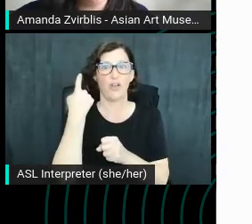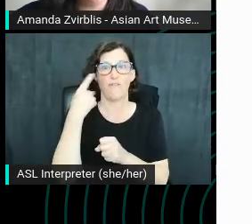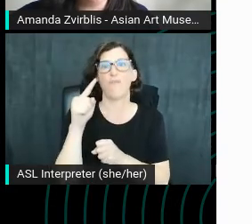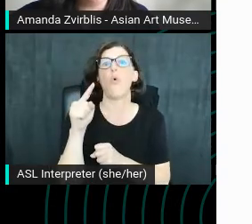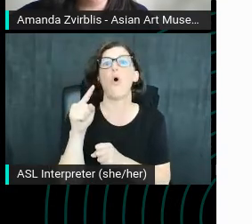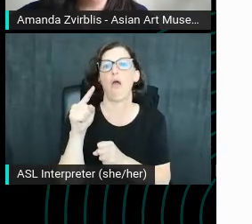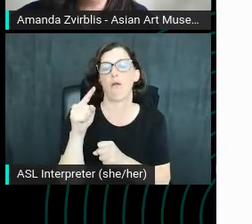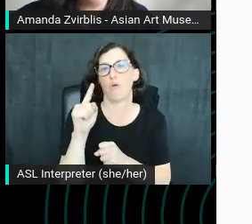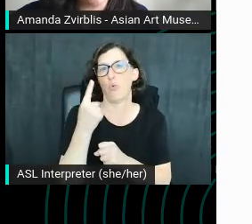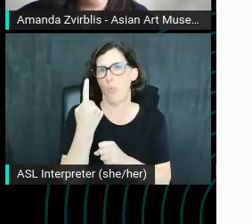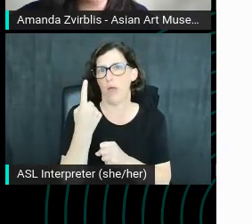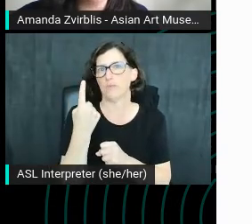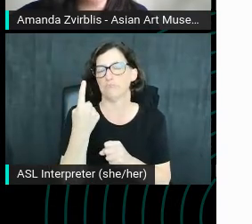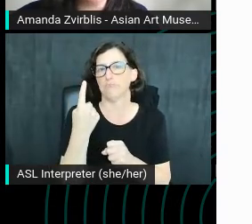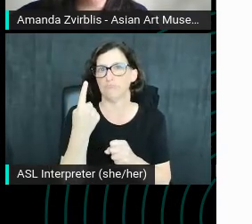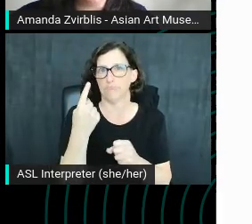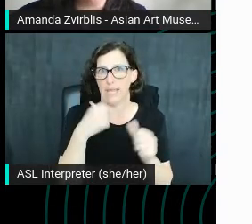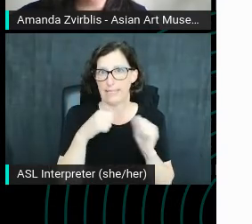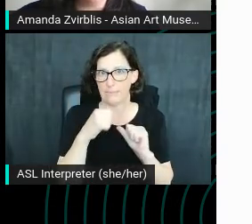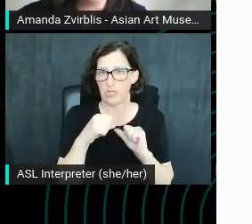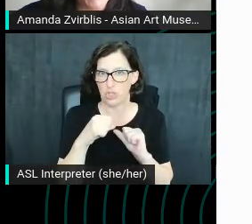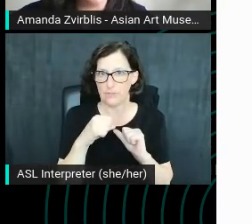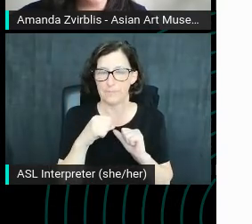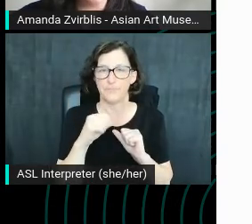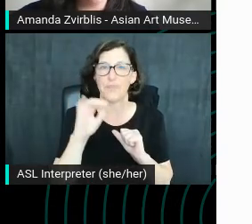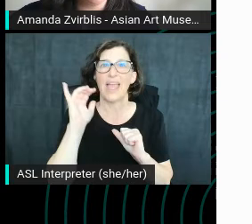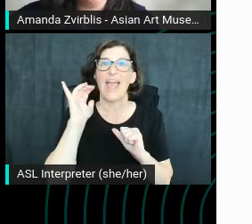It's a digital art exhibition that is interactive.